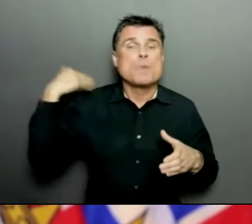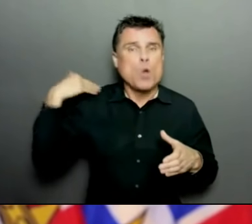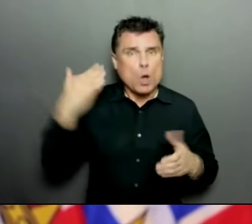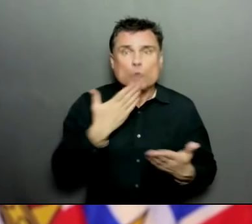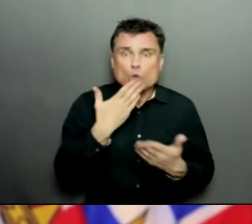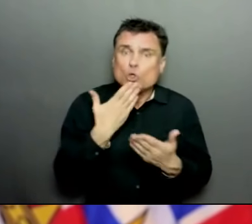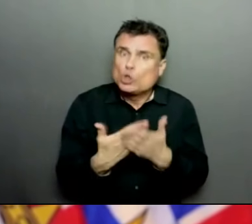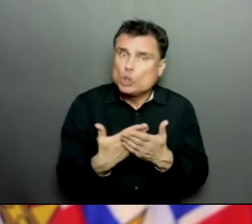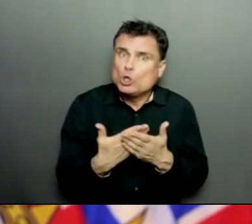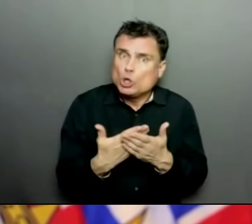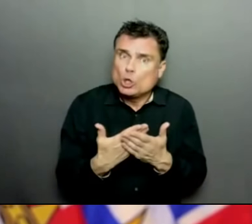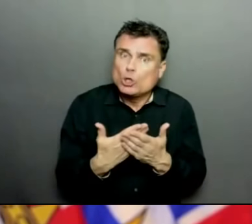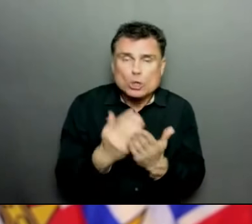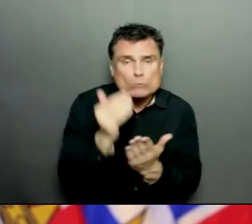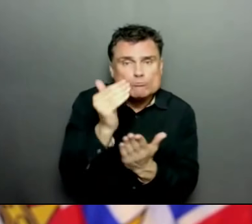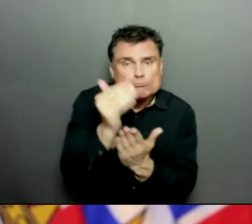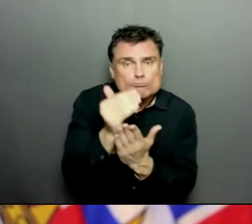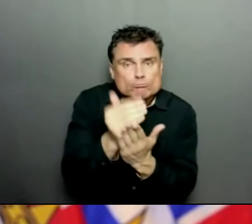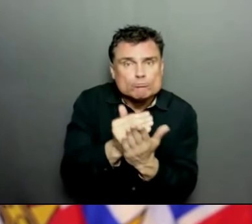very strong in terms of their protocols.--